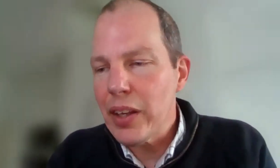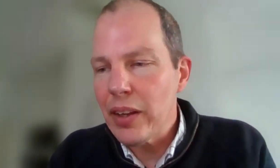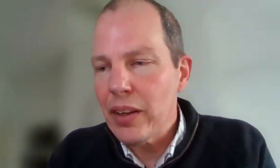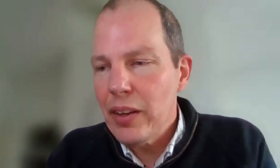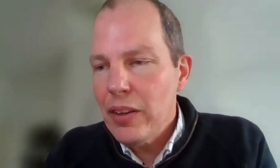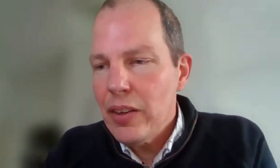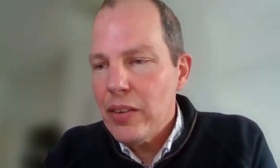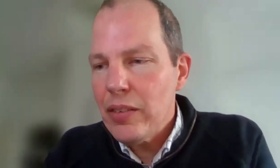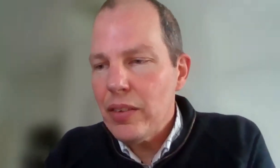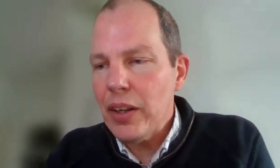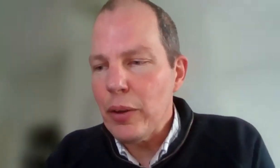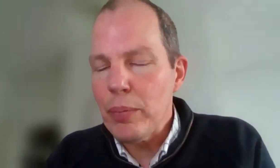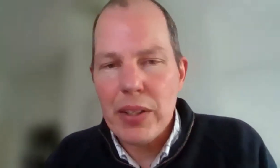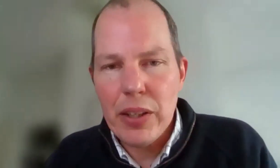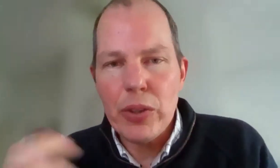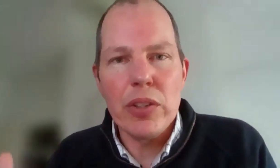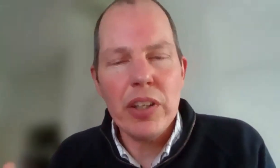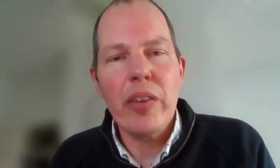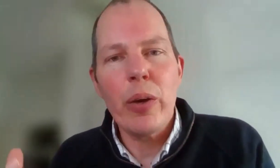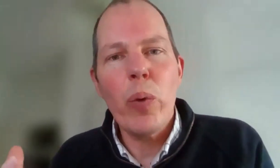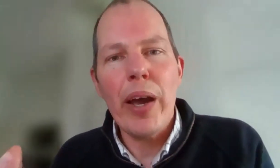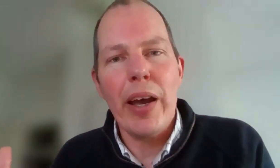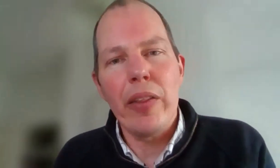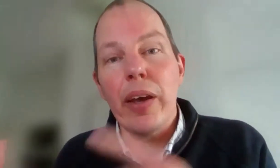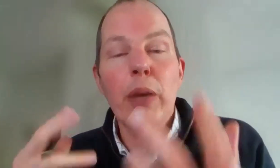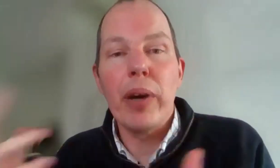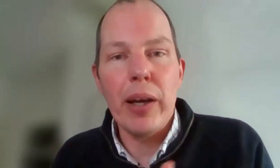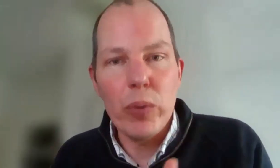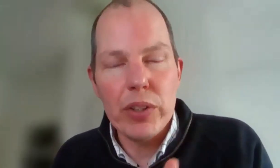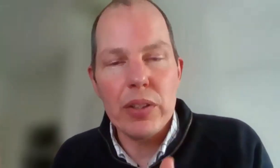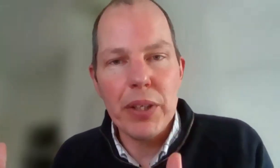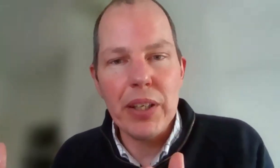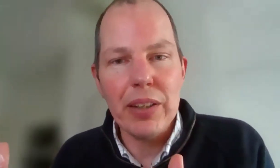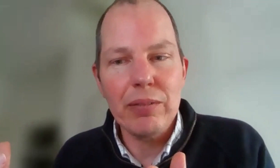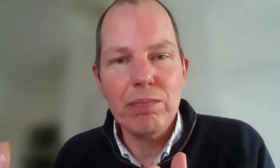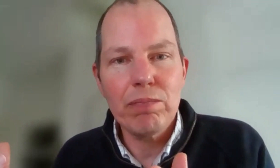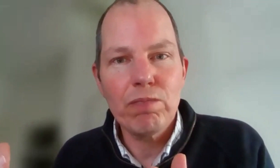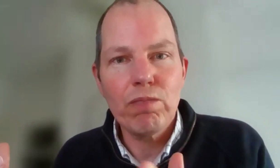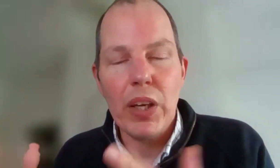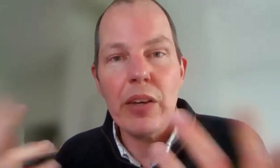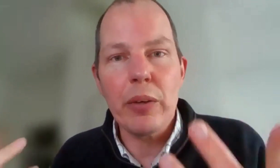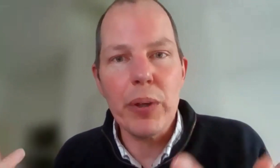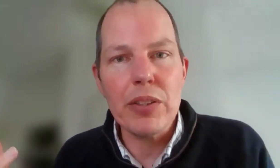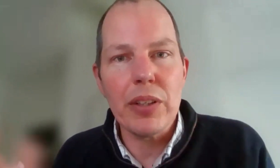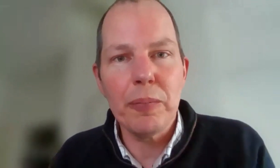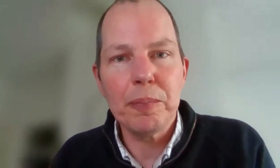aren't the BSL users, aren't they aware that Abraham was a speaking, a hearing person?